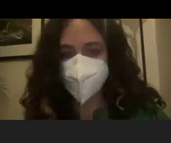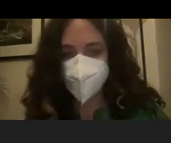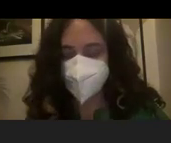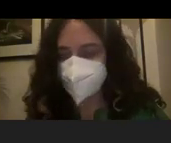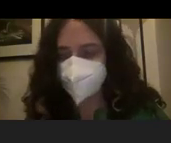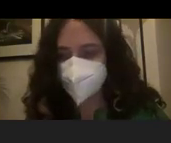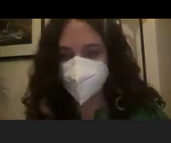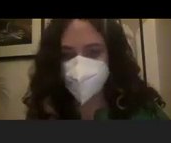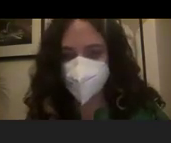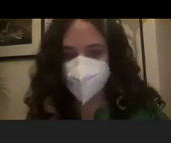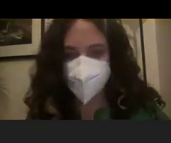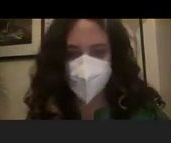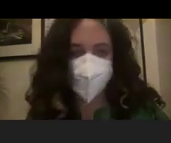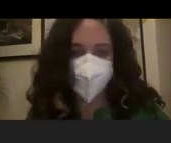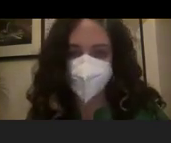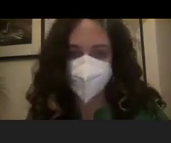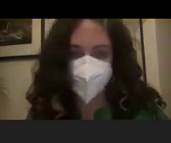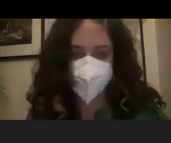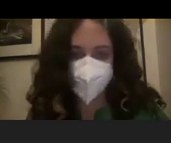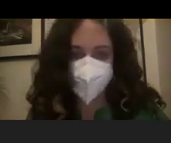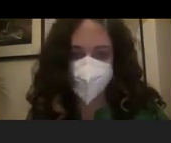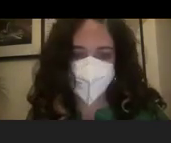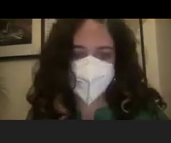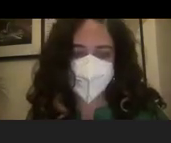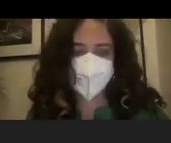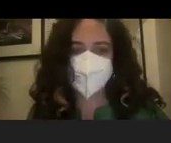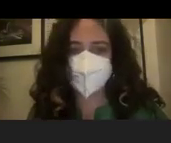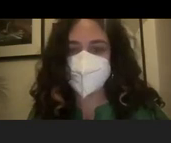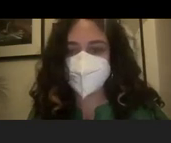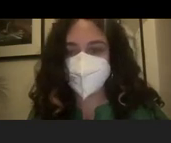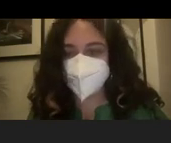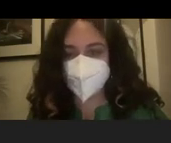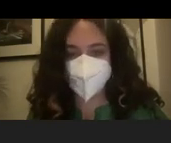control over our bodily autonomy our bodies are no longer our own it's the creation of new classes